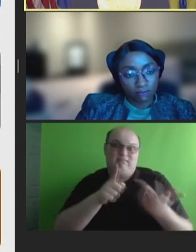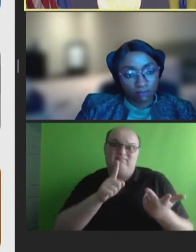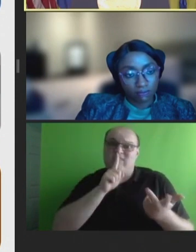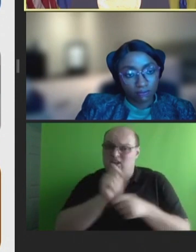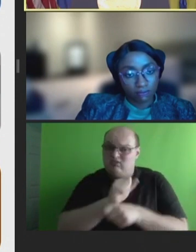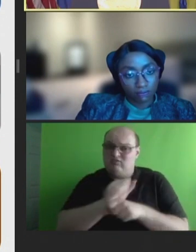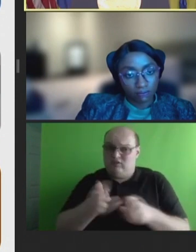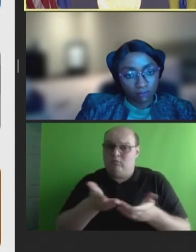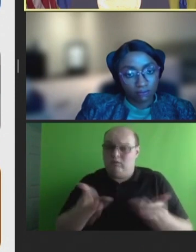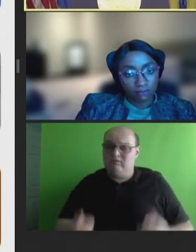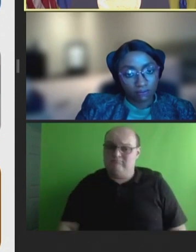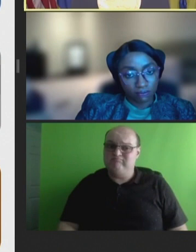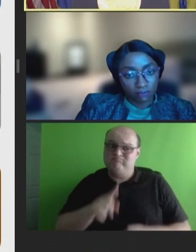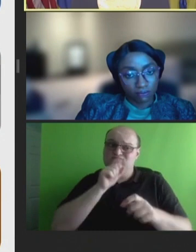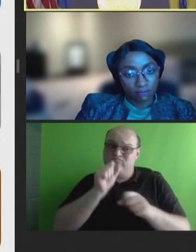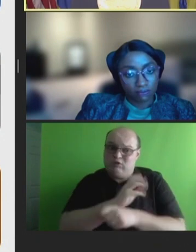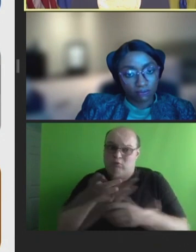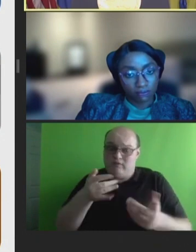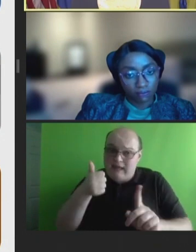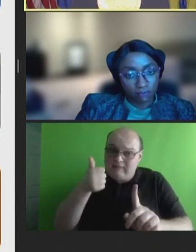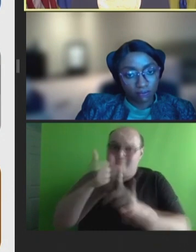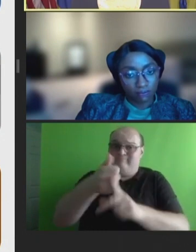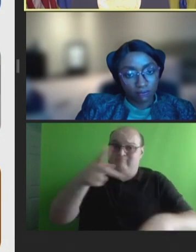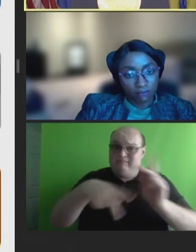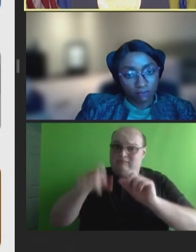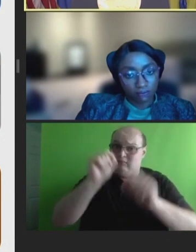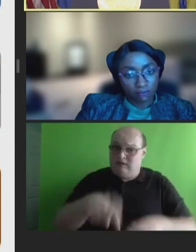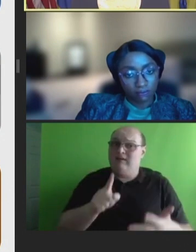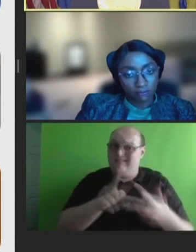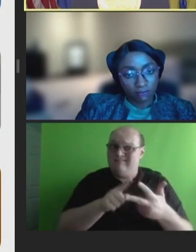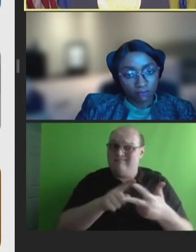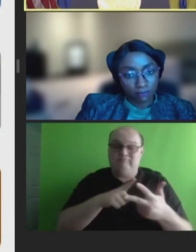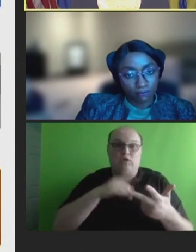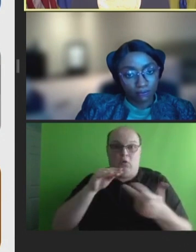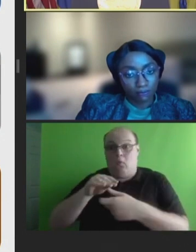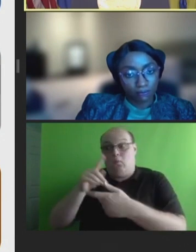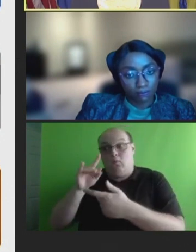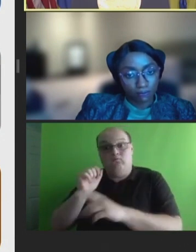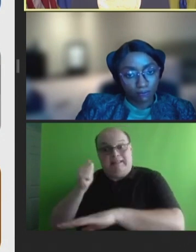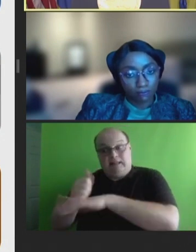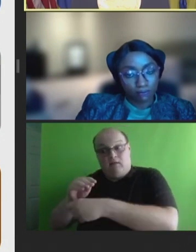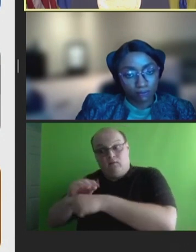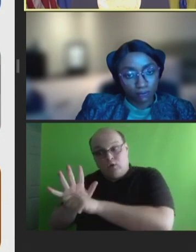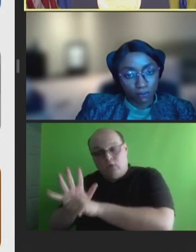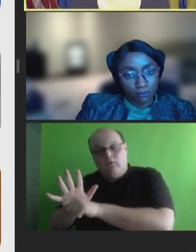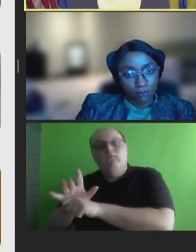we, you know, need to both think in the COVID space, but also, in that routine immunization